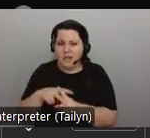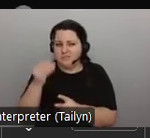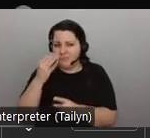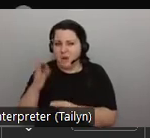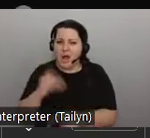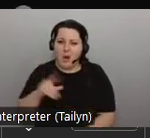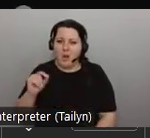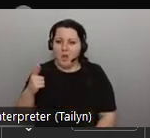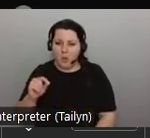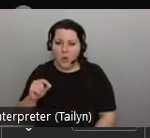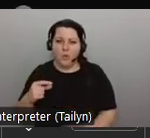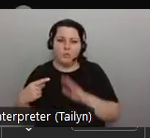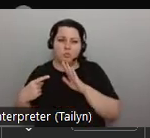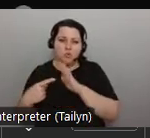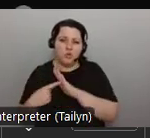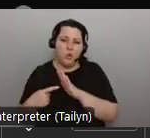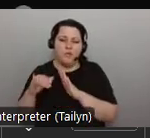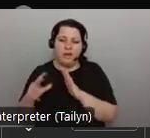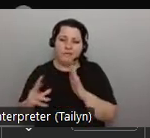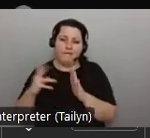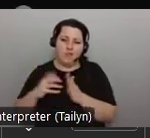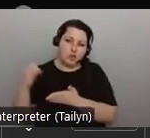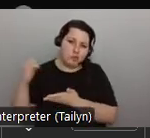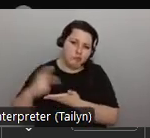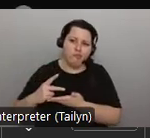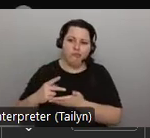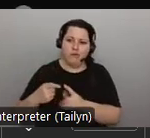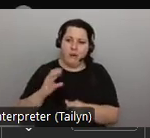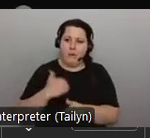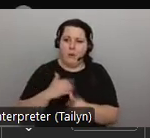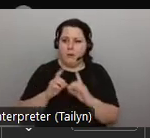because that's not pertinent to the user. What we are trying to tell them